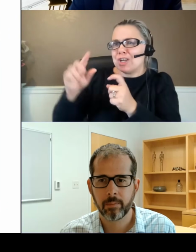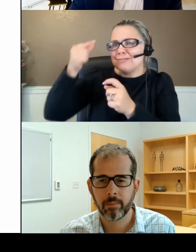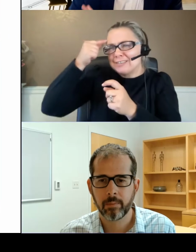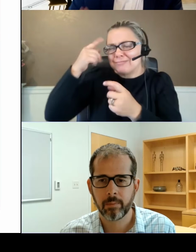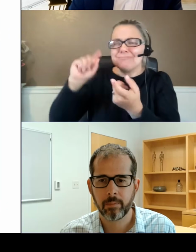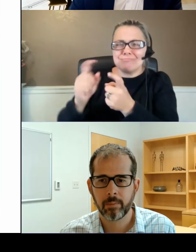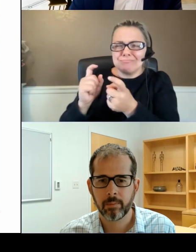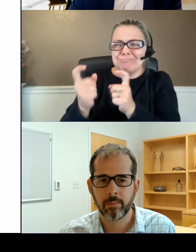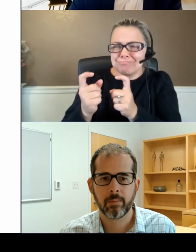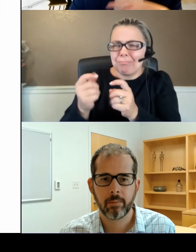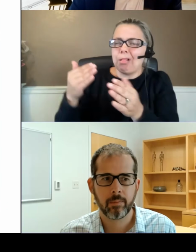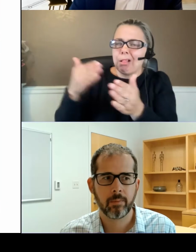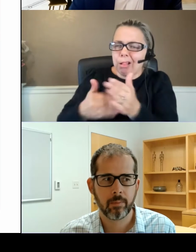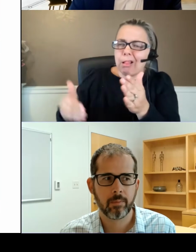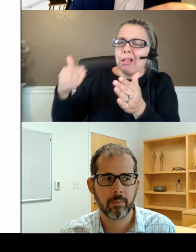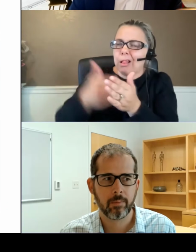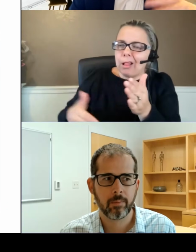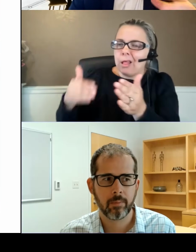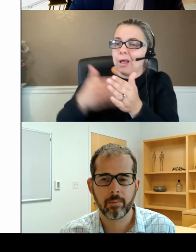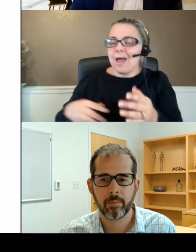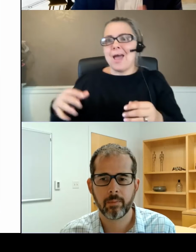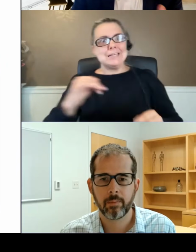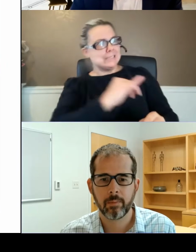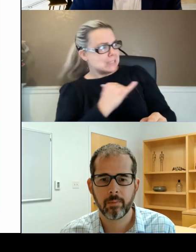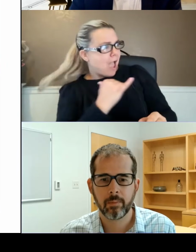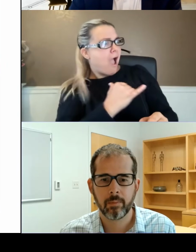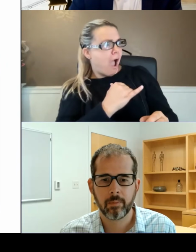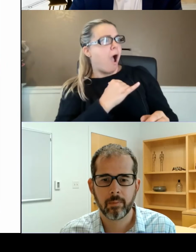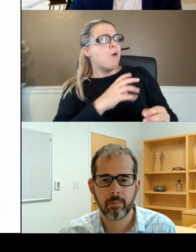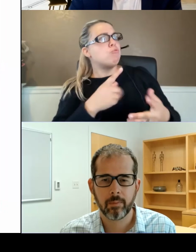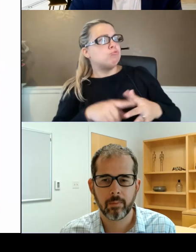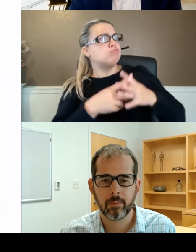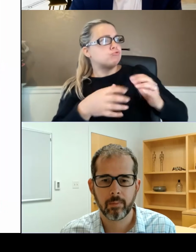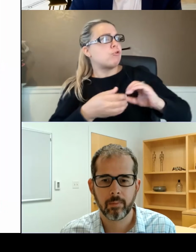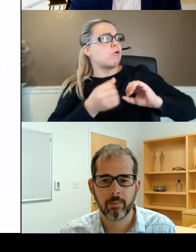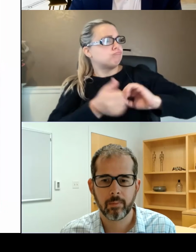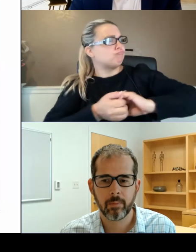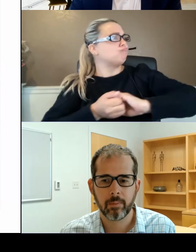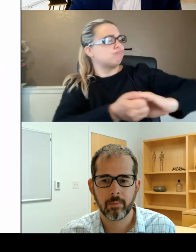with this part? Working doing this, working? I can bring together this network of lunch colleagues,